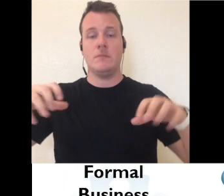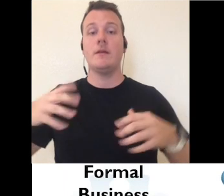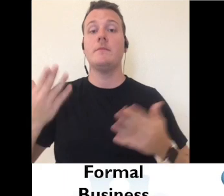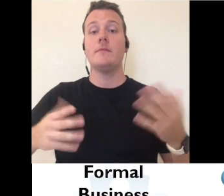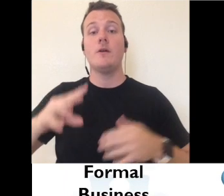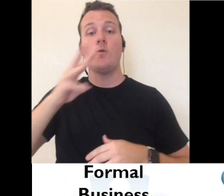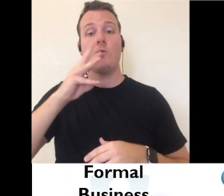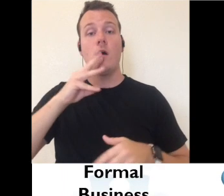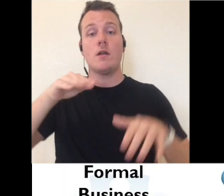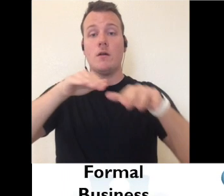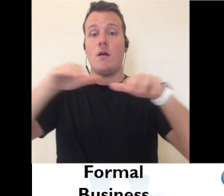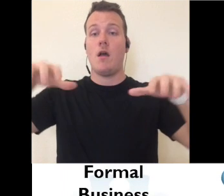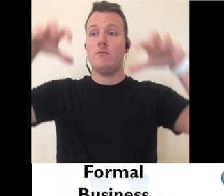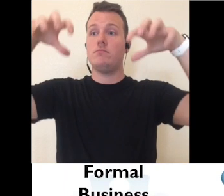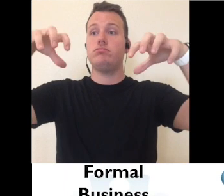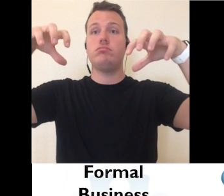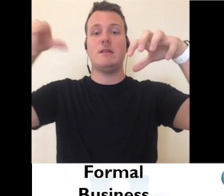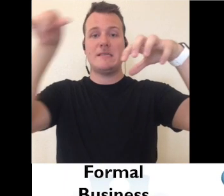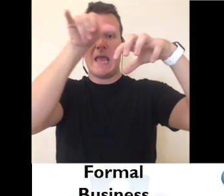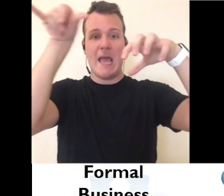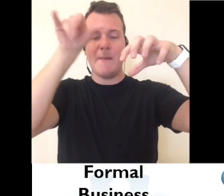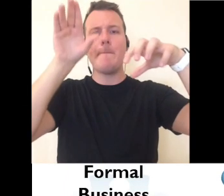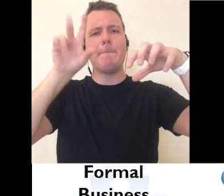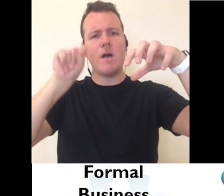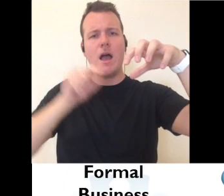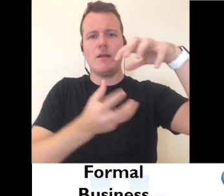things on top that looks the same as everybody else's, but look at the depth